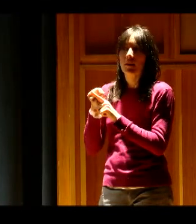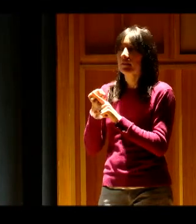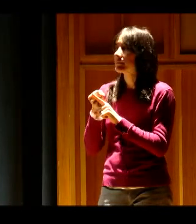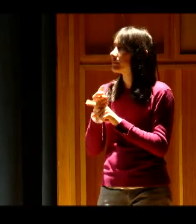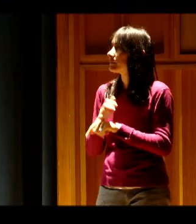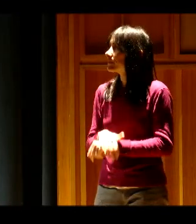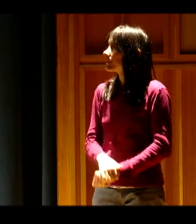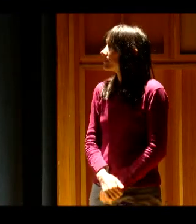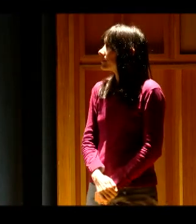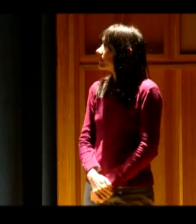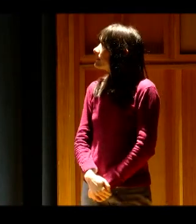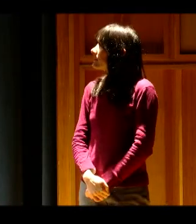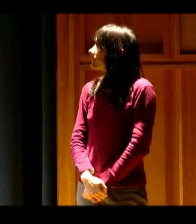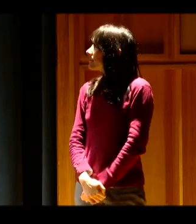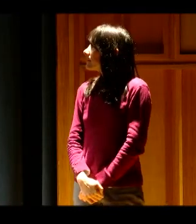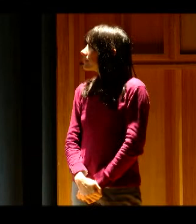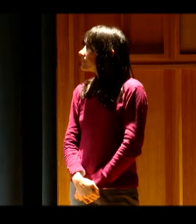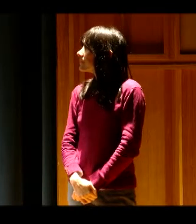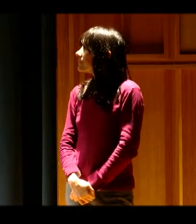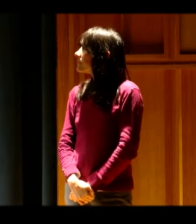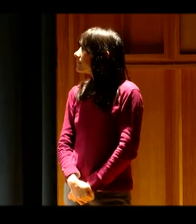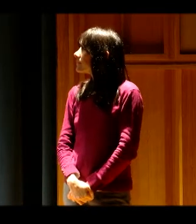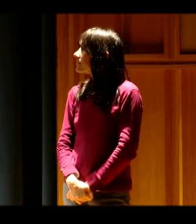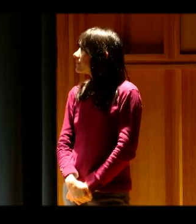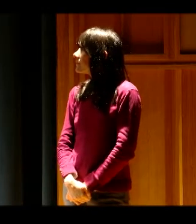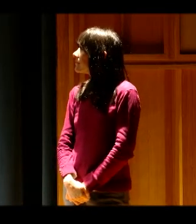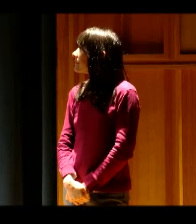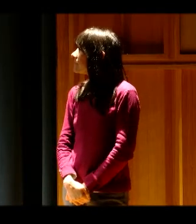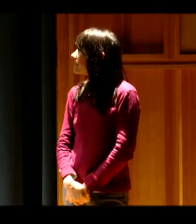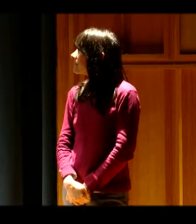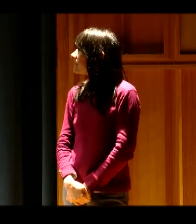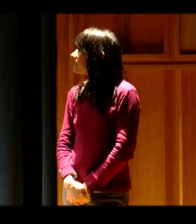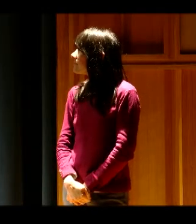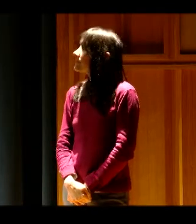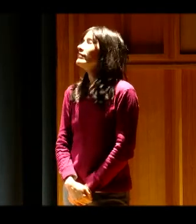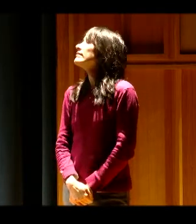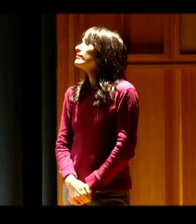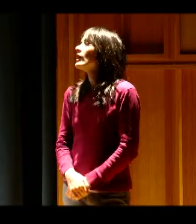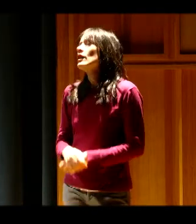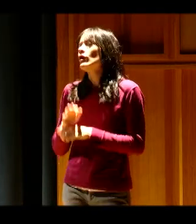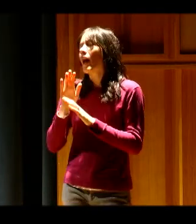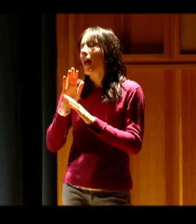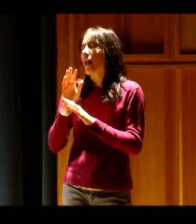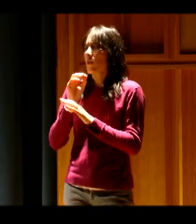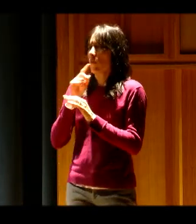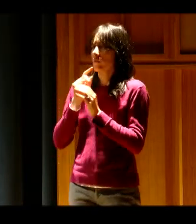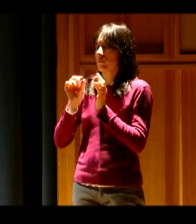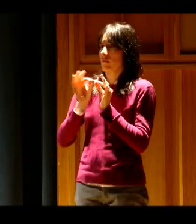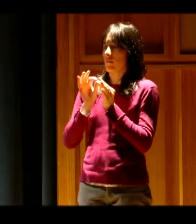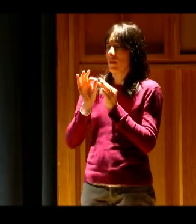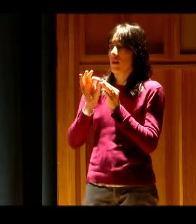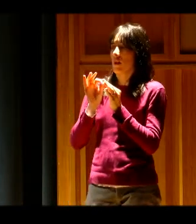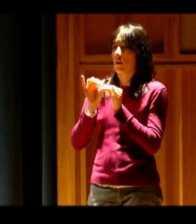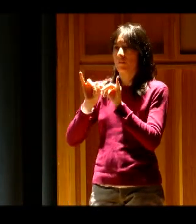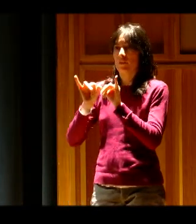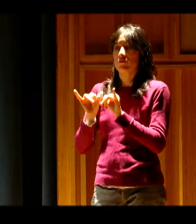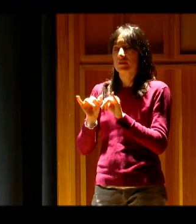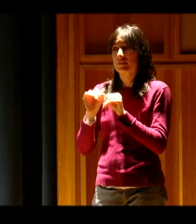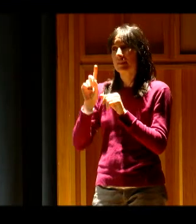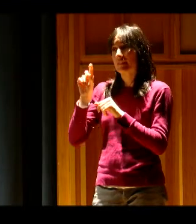The second principle that we've taken is--so the point about metrics by the ways data gets a hard time, a lot of the time.